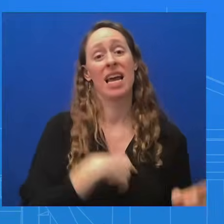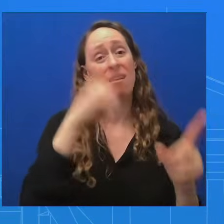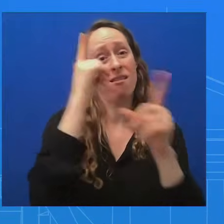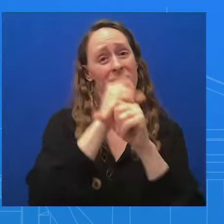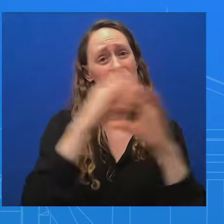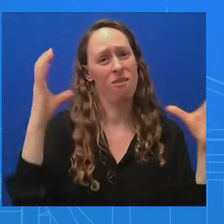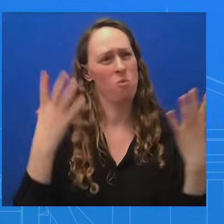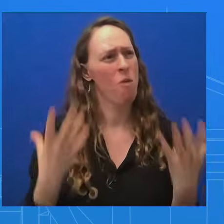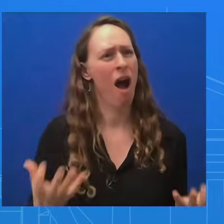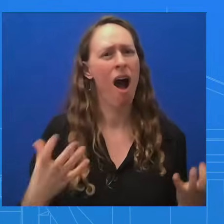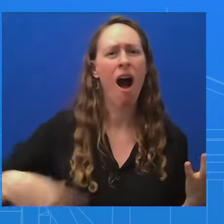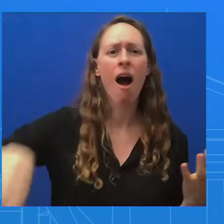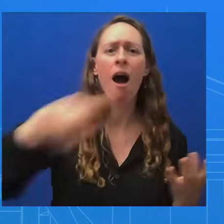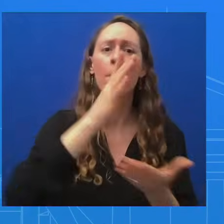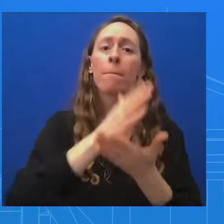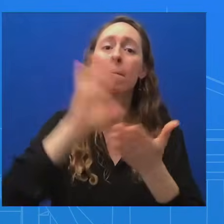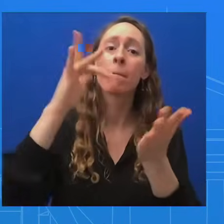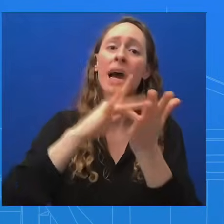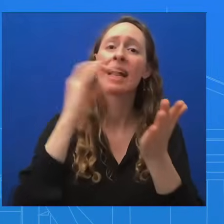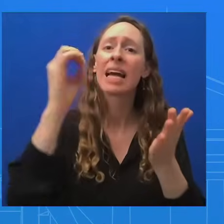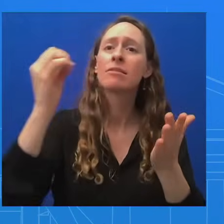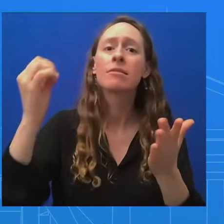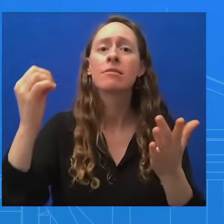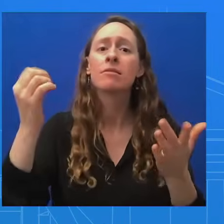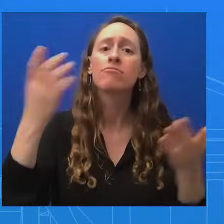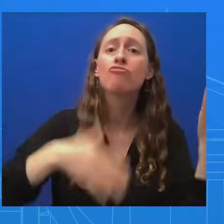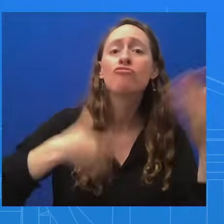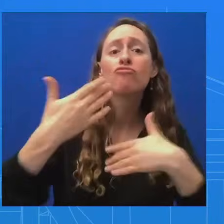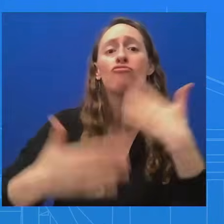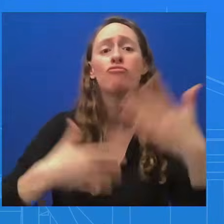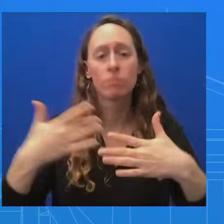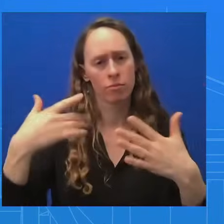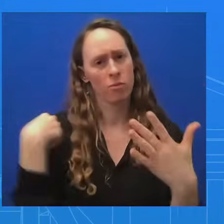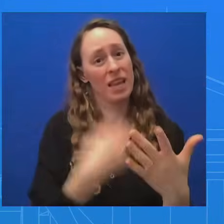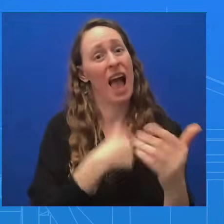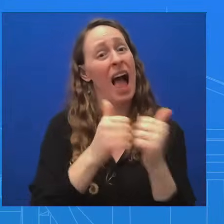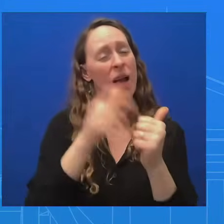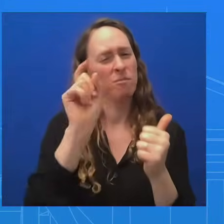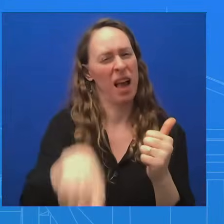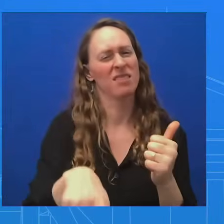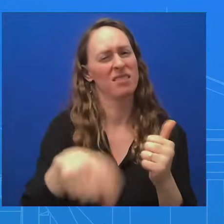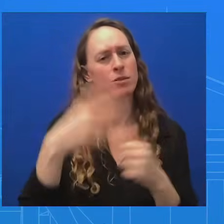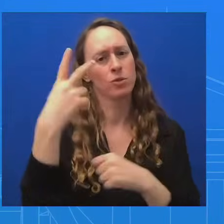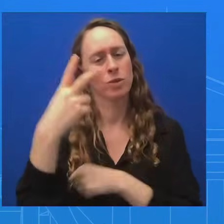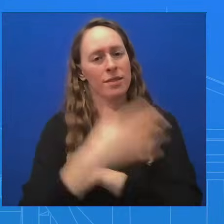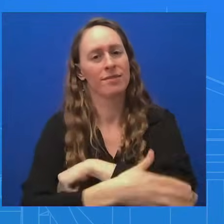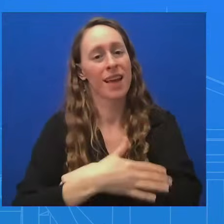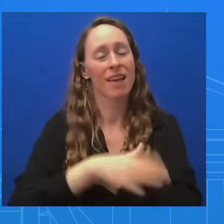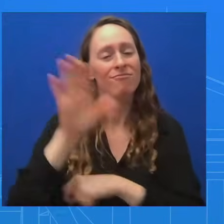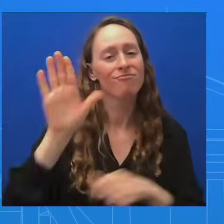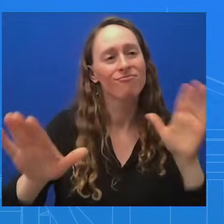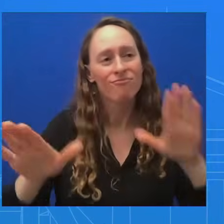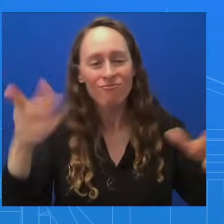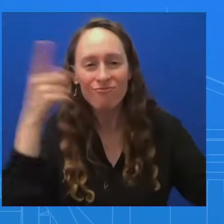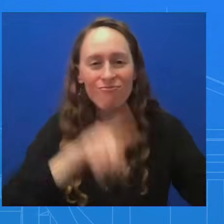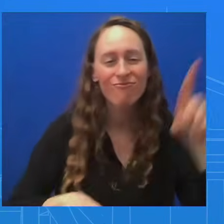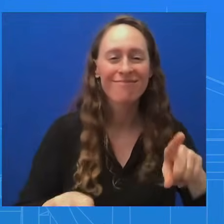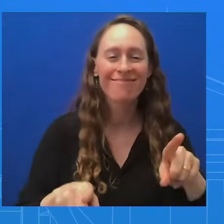The Press: Did the President in his call today with Netanyahu express any concern about Netanyahu continuing to say that he doesn't stand